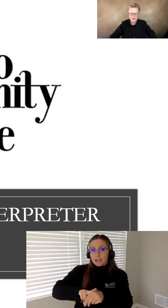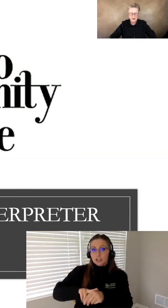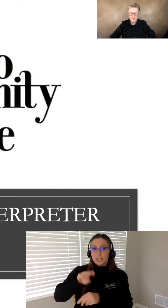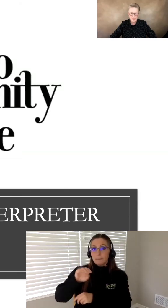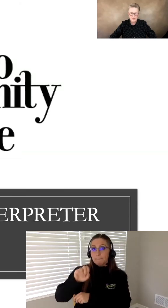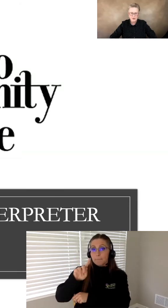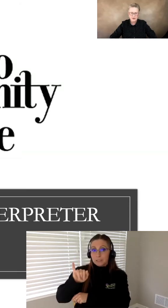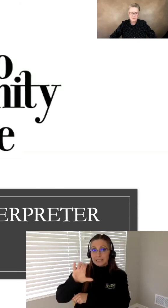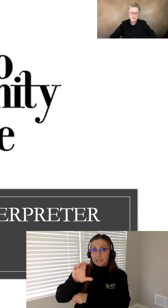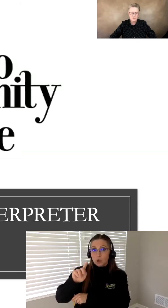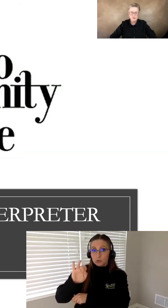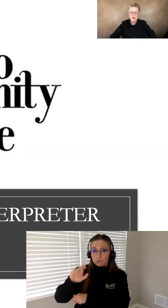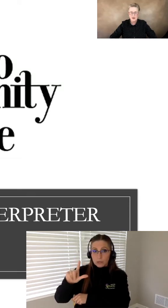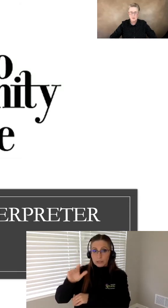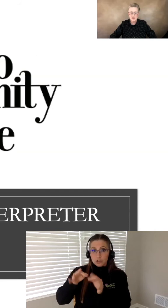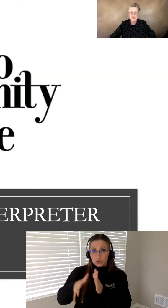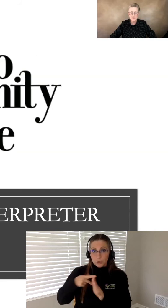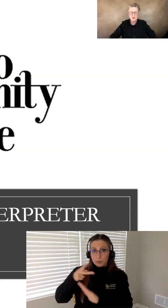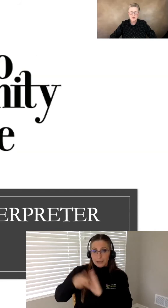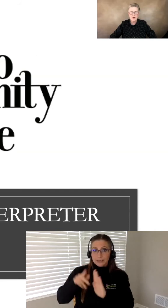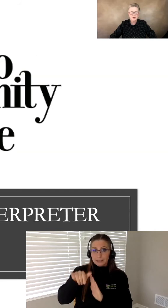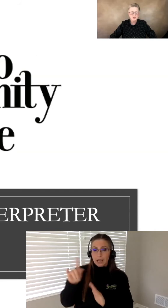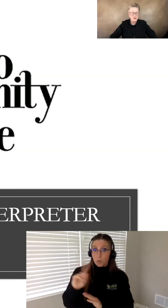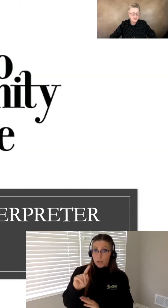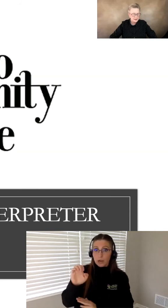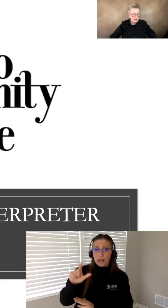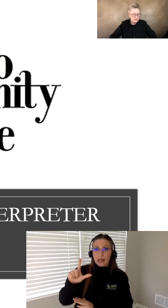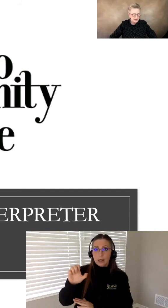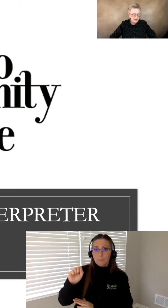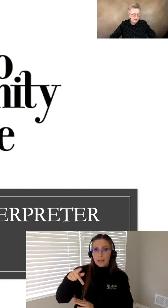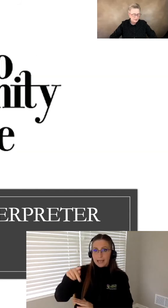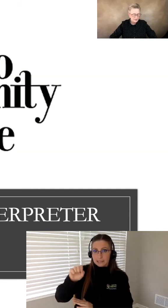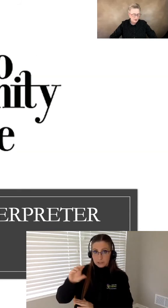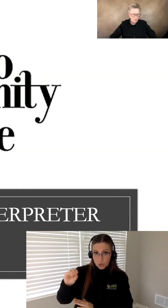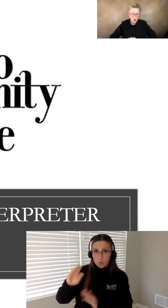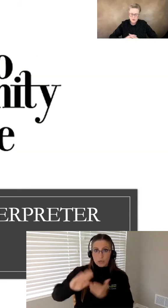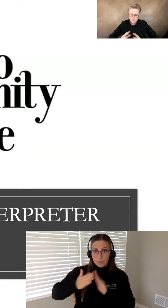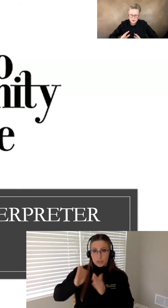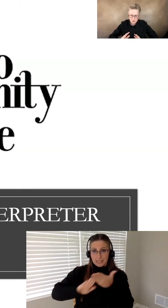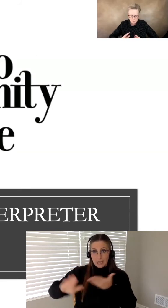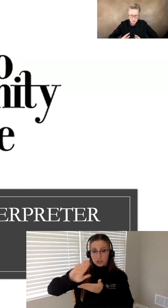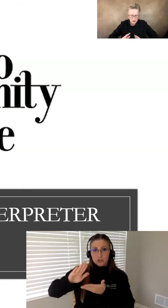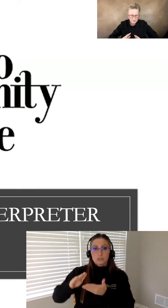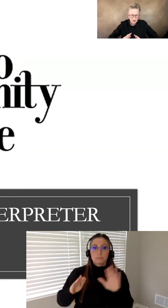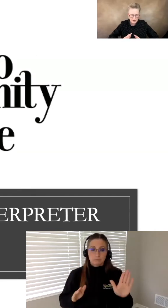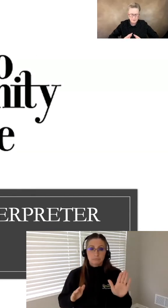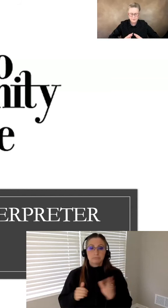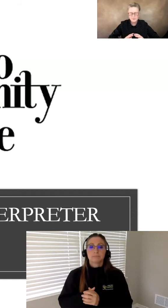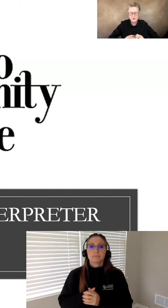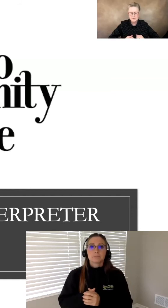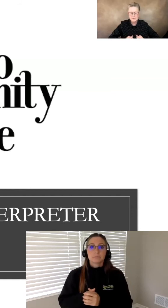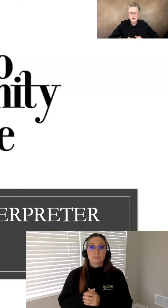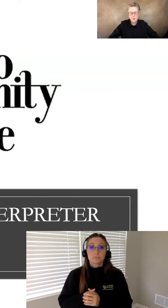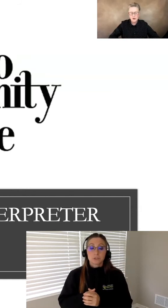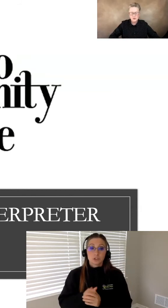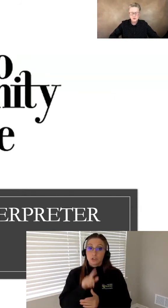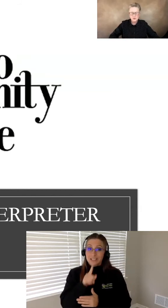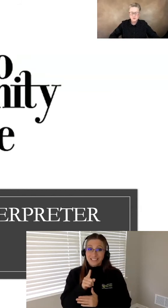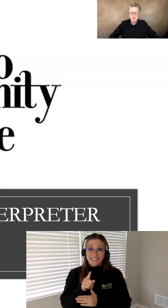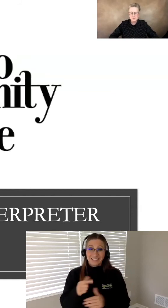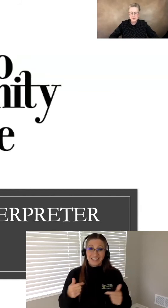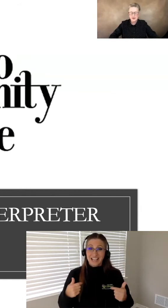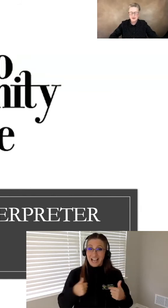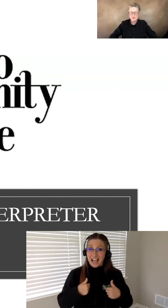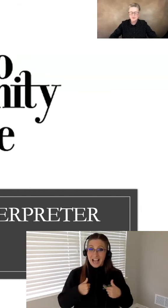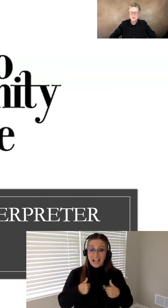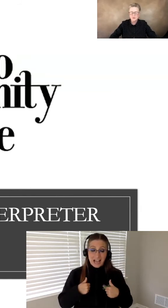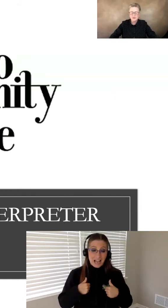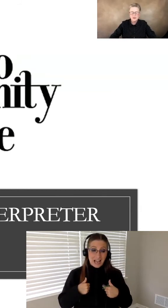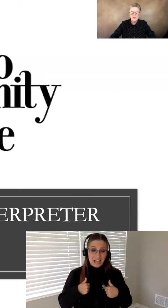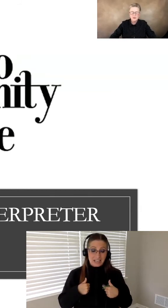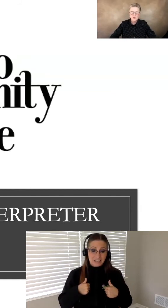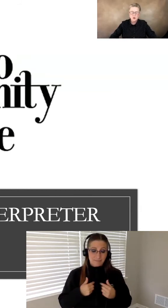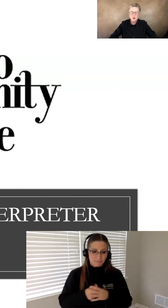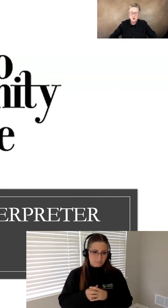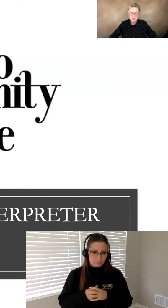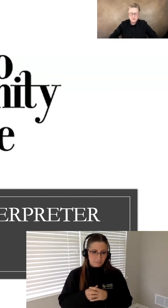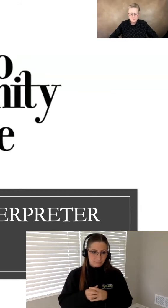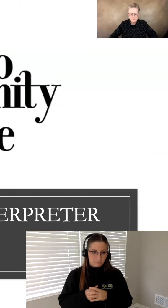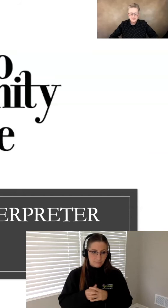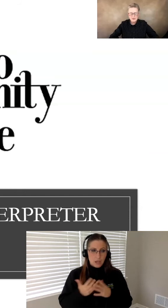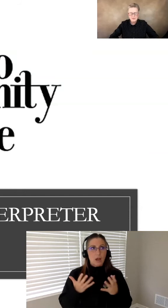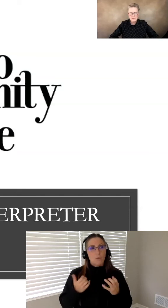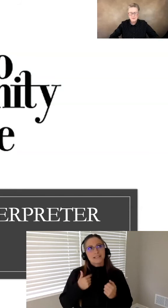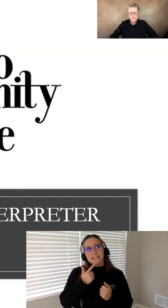NMIP, which was at El Paso Community College and I'm open to different groups